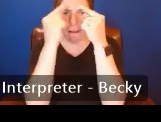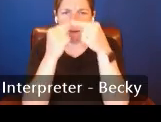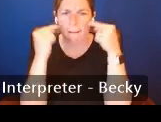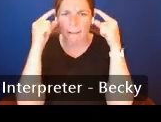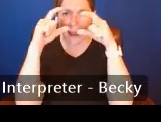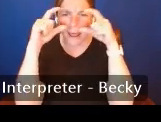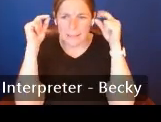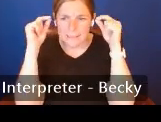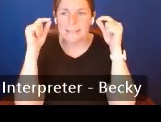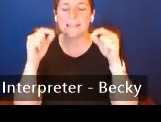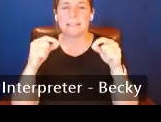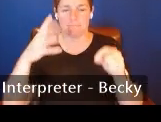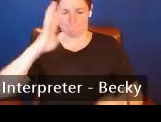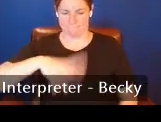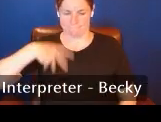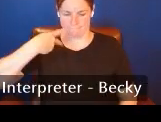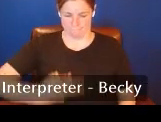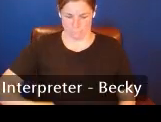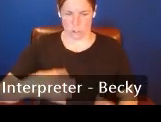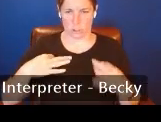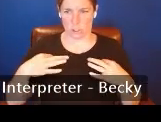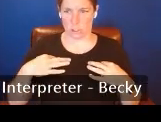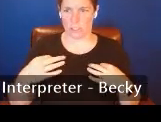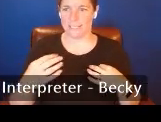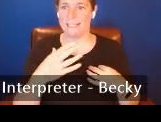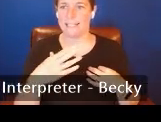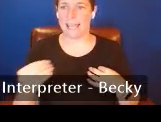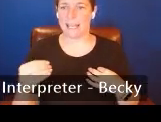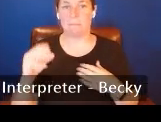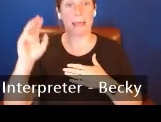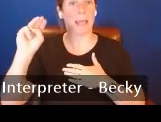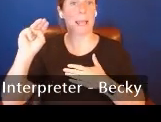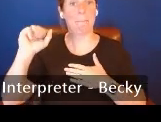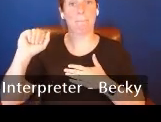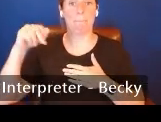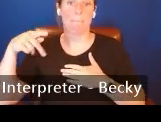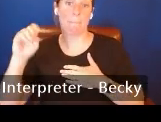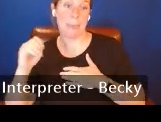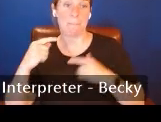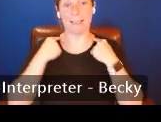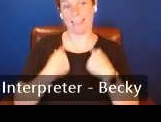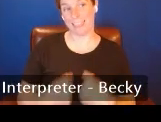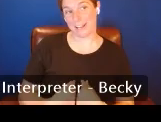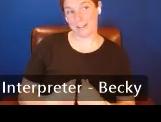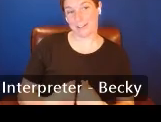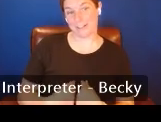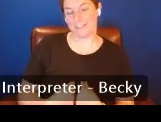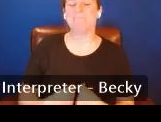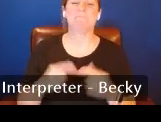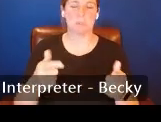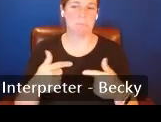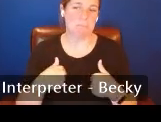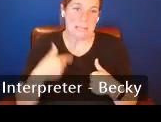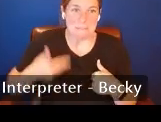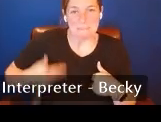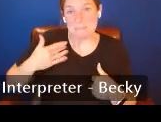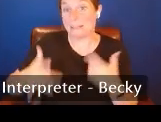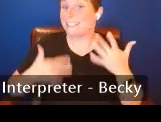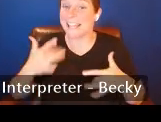And I'm rocking my MAPE lanyard. That's me. I'm really excited to be here. Lolly?